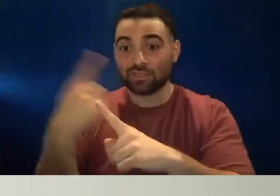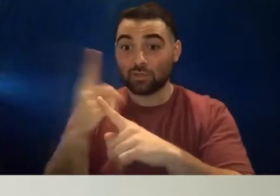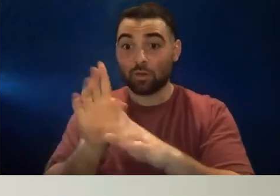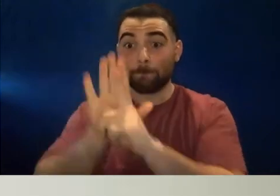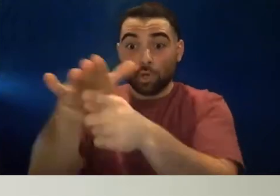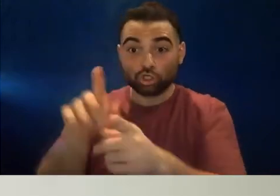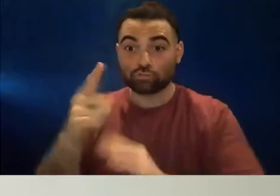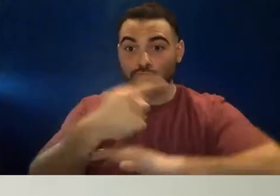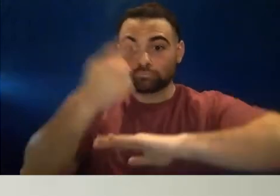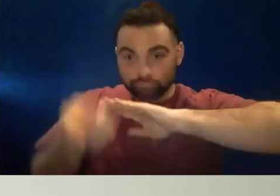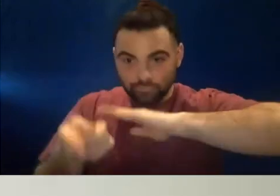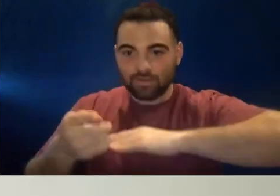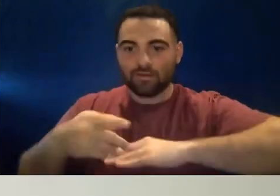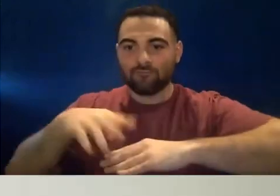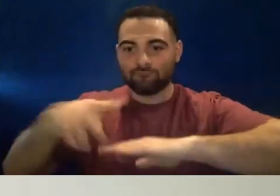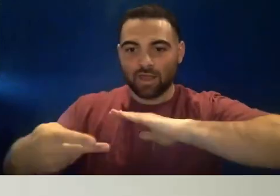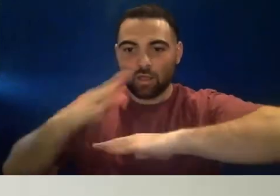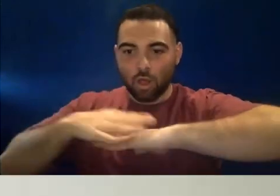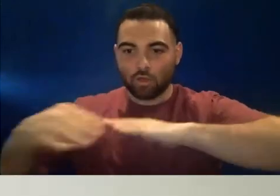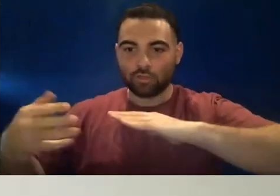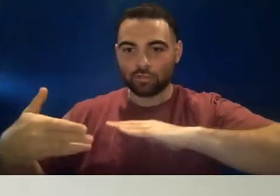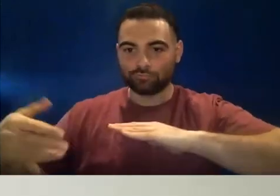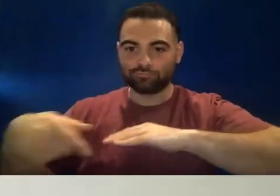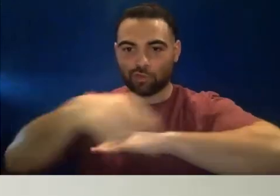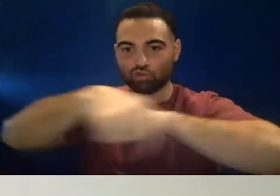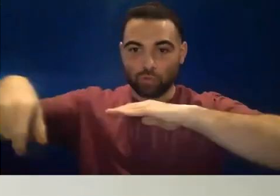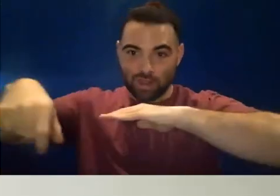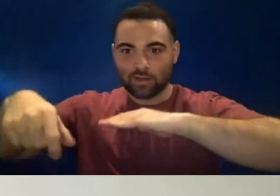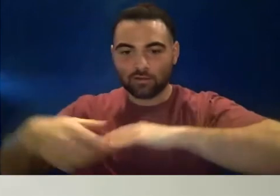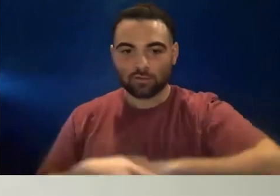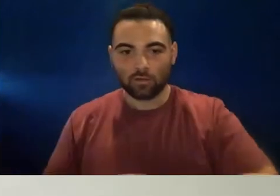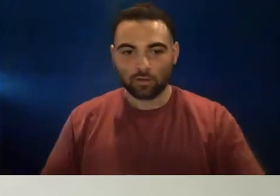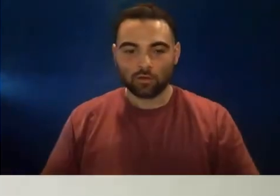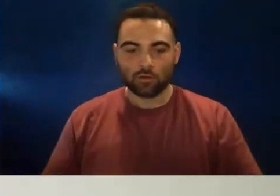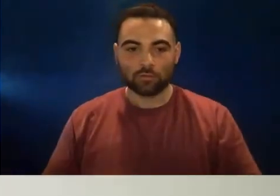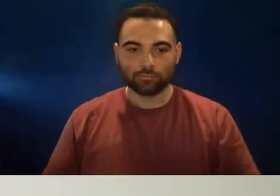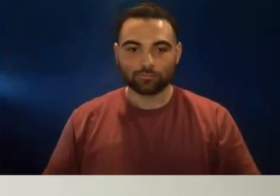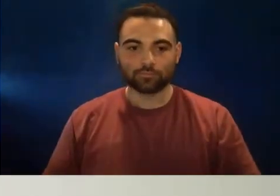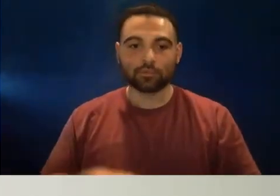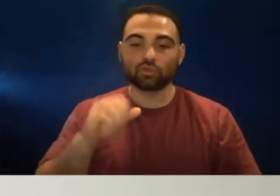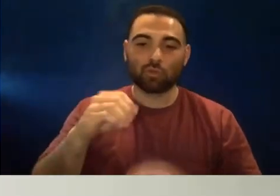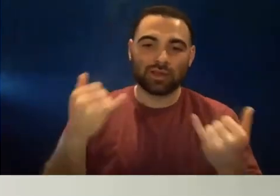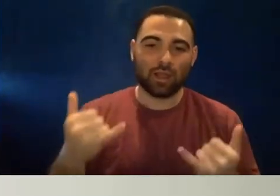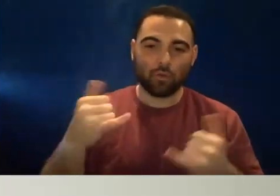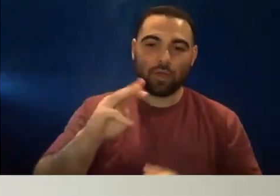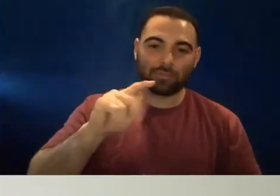we're gonna talk tomorrow about the MTA kind of pitting safety against accessibility and saying, we can't do both.